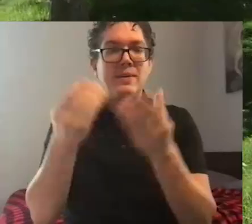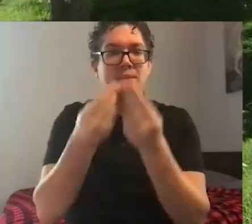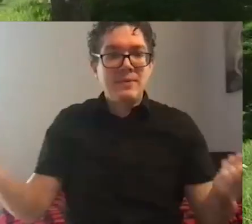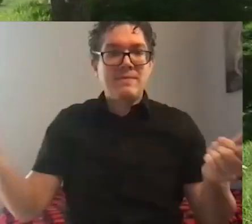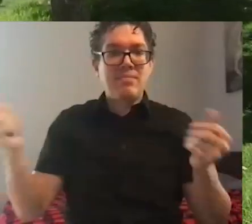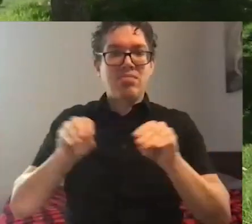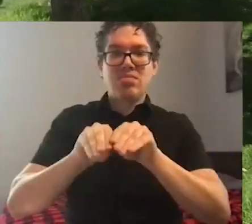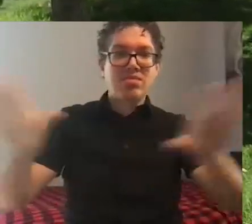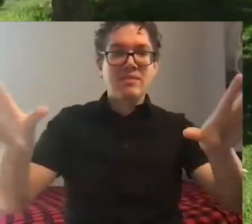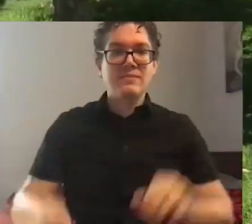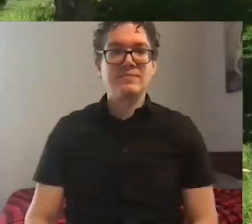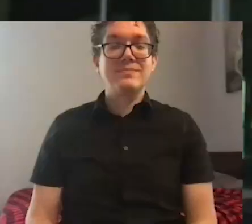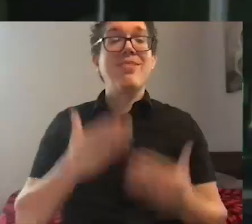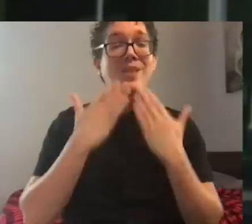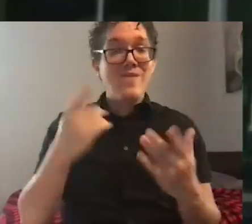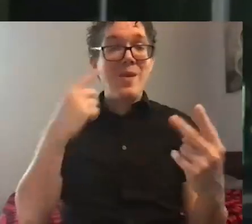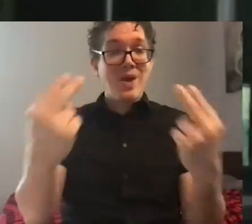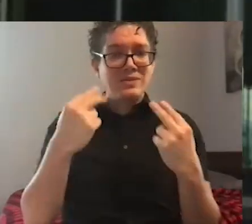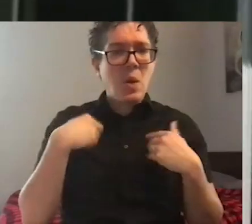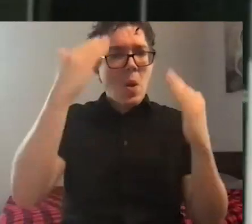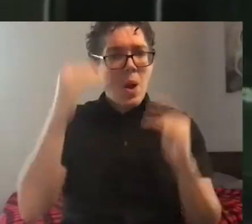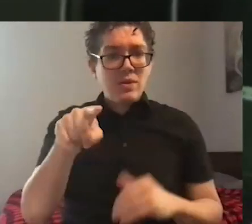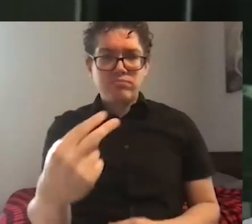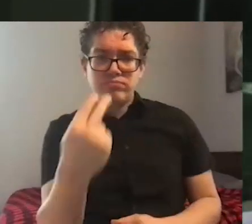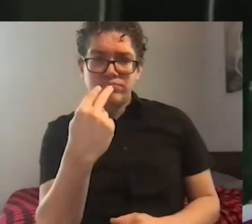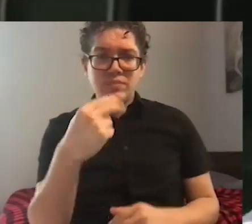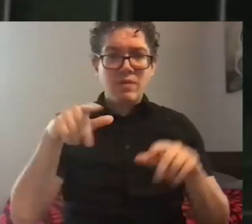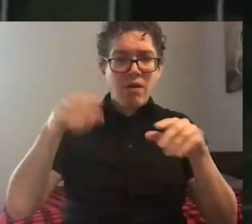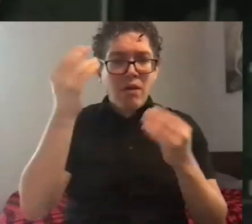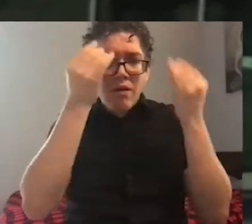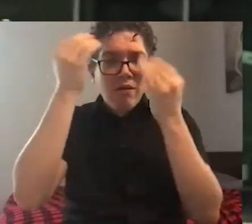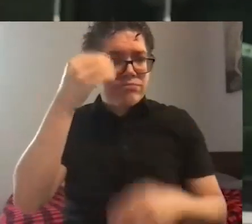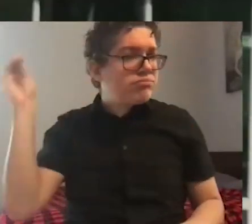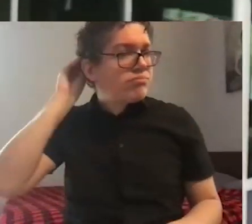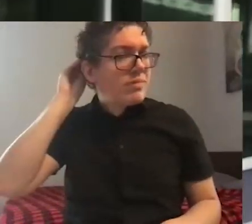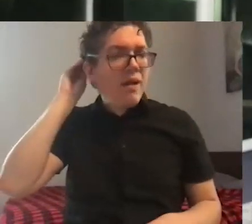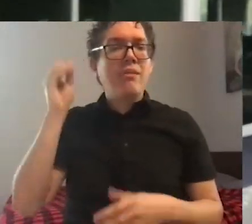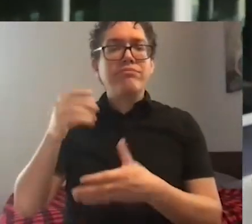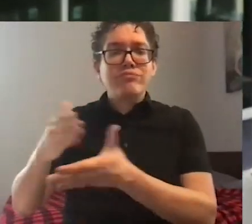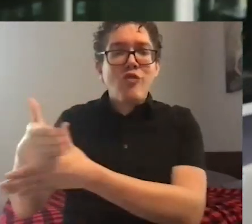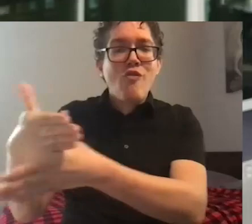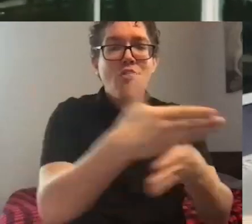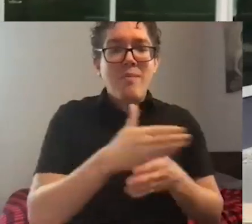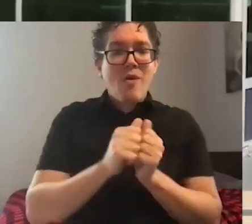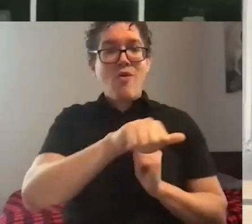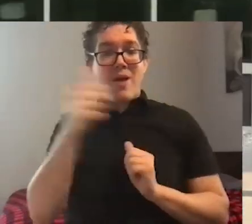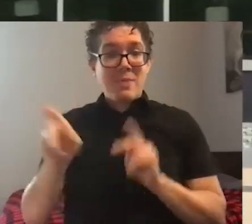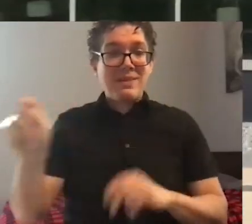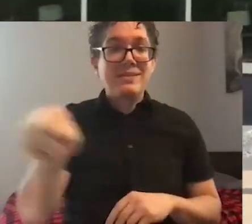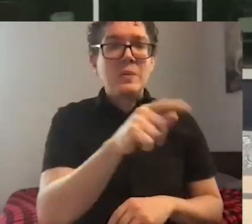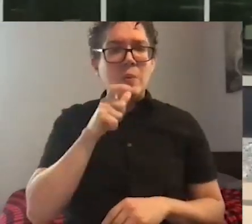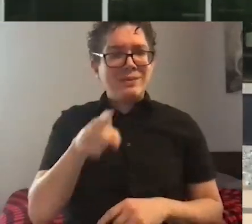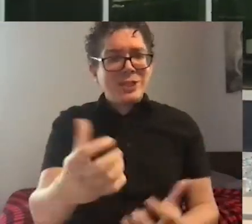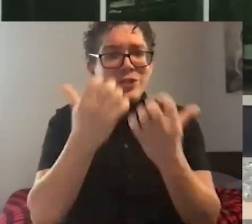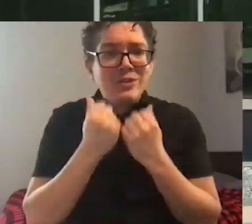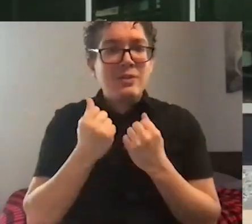working on medication and vaccinations.Thank you for watching, I hope that you take what you learned from this video and use it to keep yourself safe and protect those around